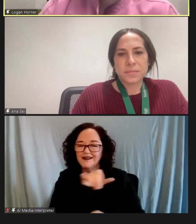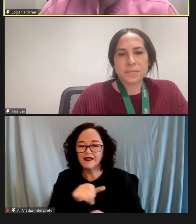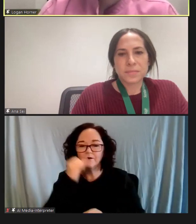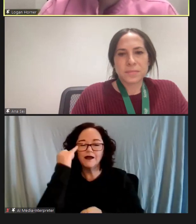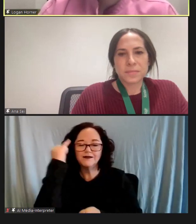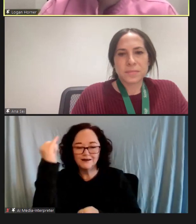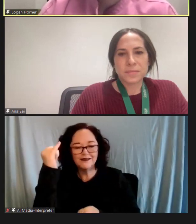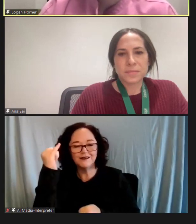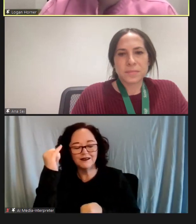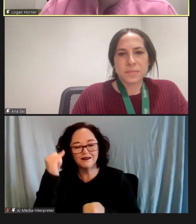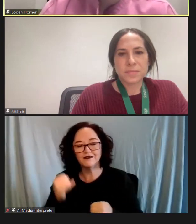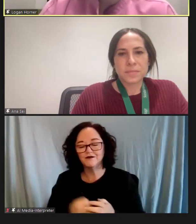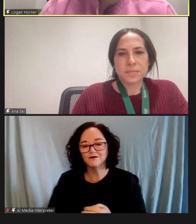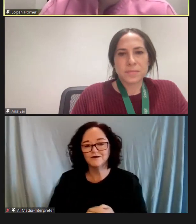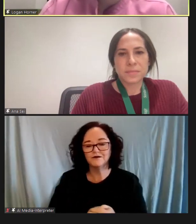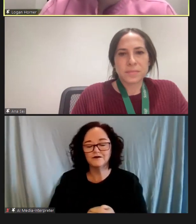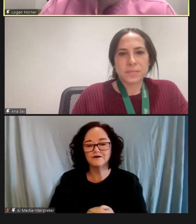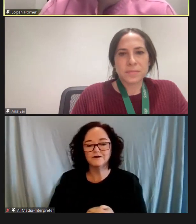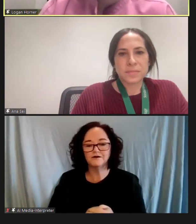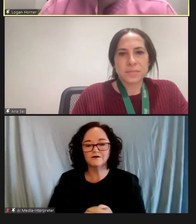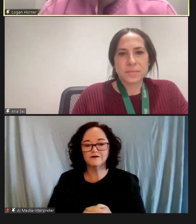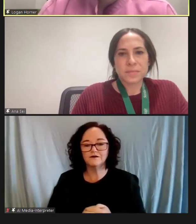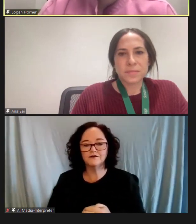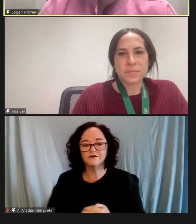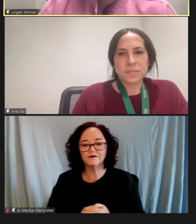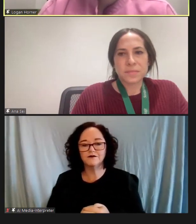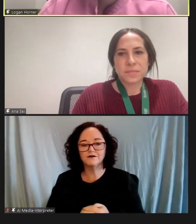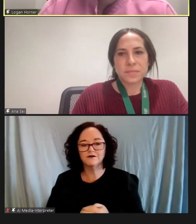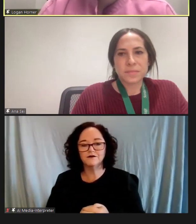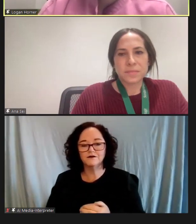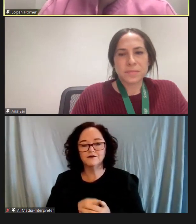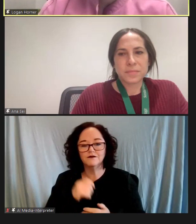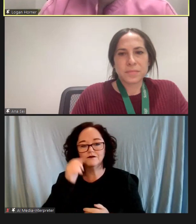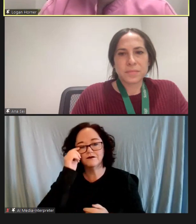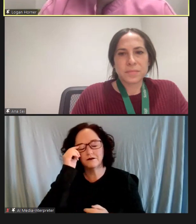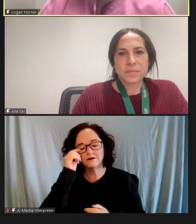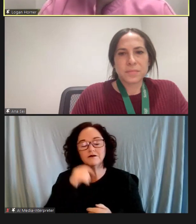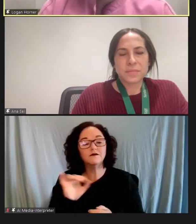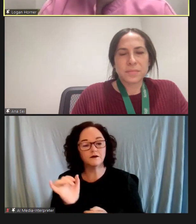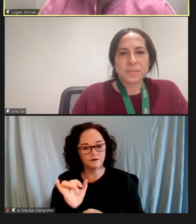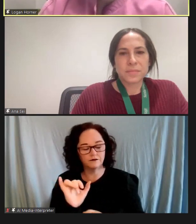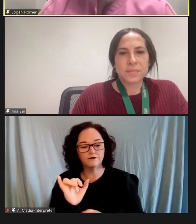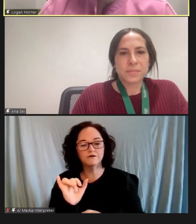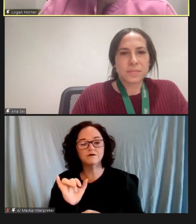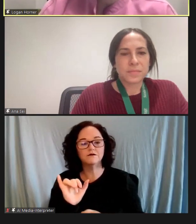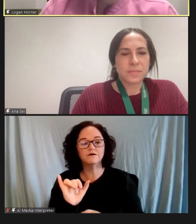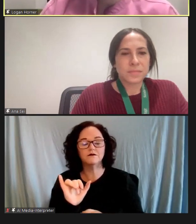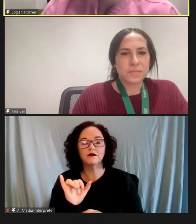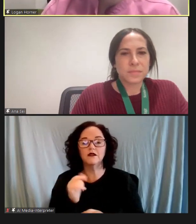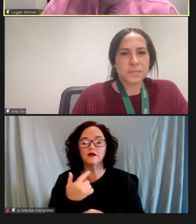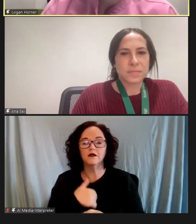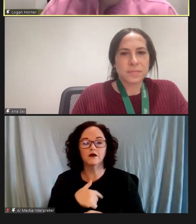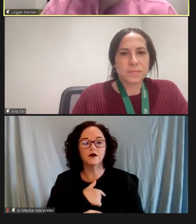kiddos another thing that we have